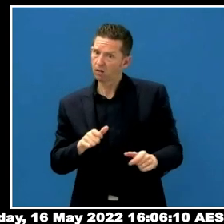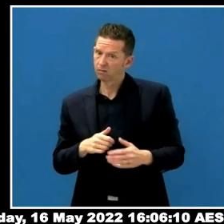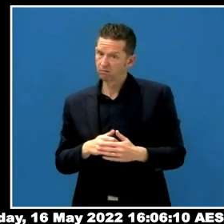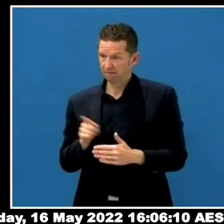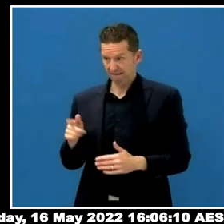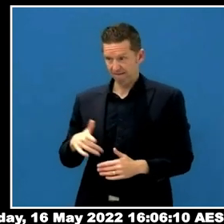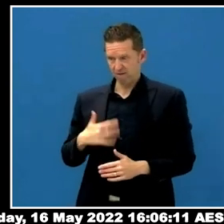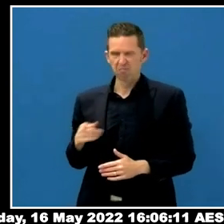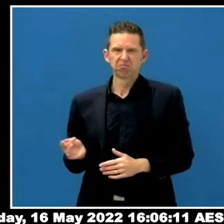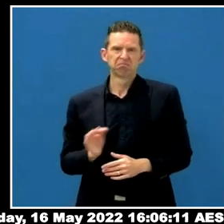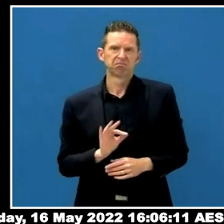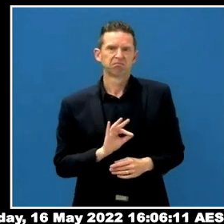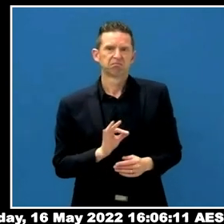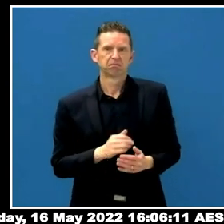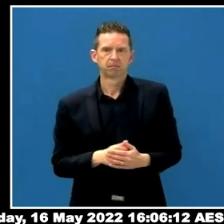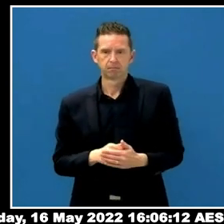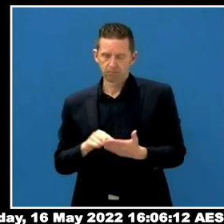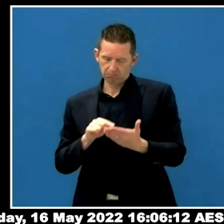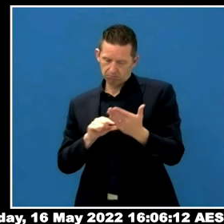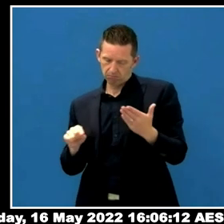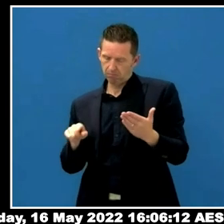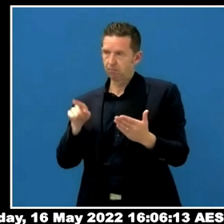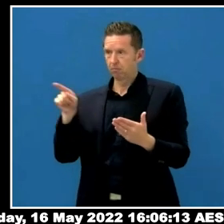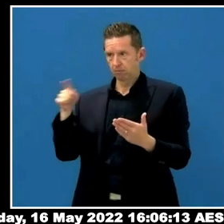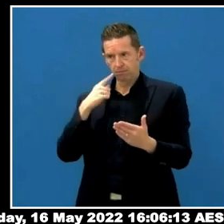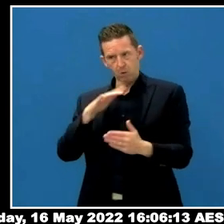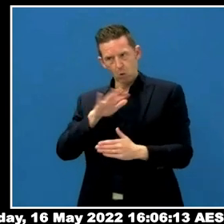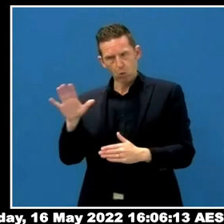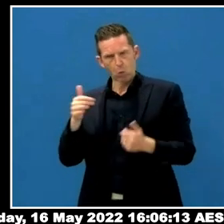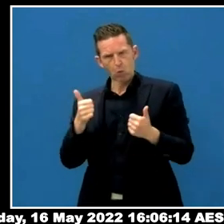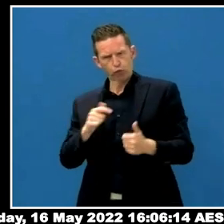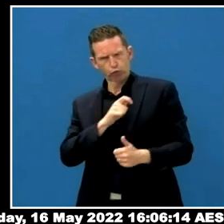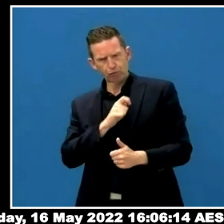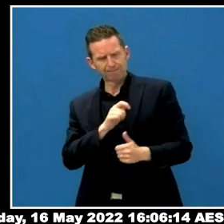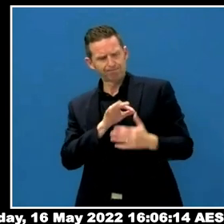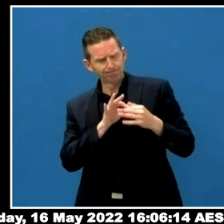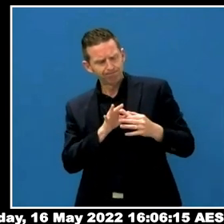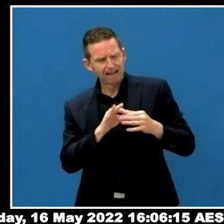"Build trusting relationships with Afford clients, family, advocates and carers." Was that your experience? SUZIE: No.